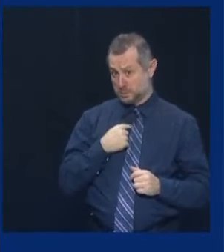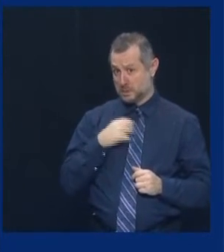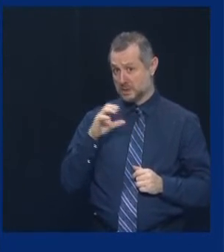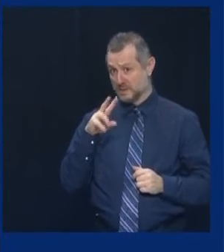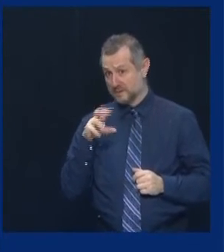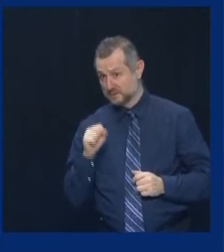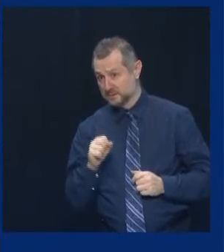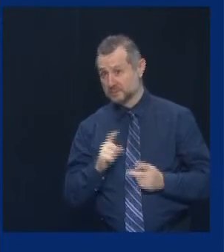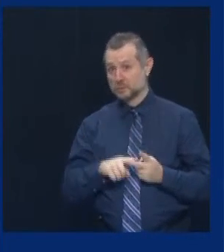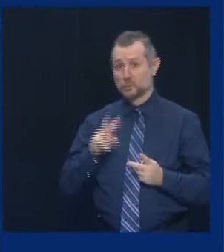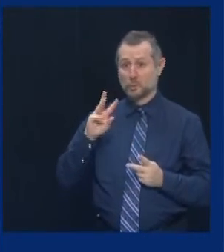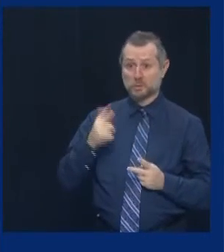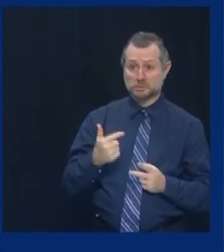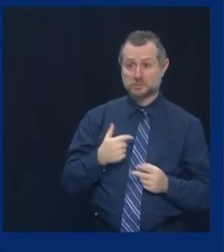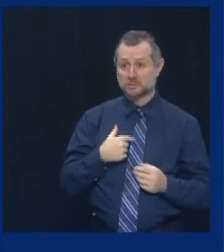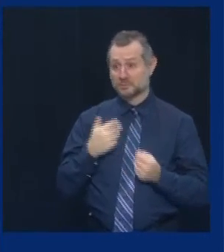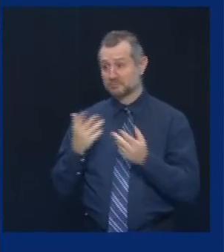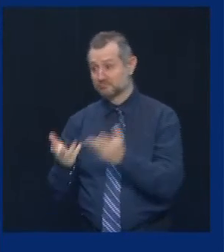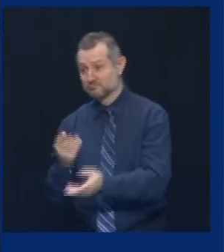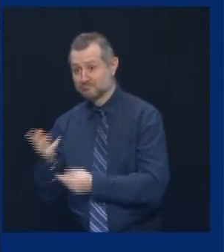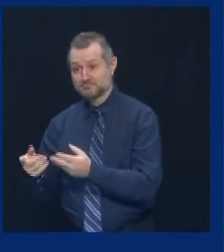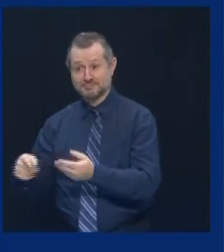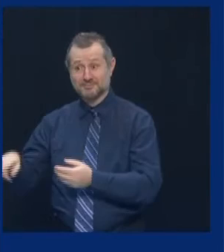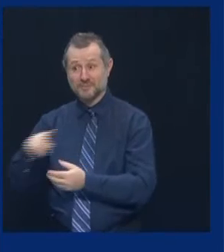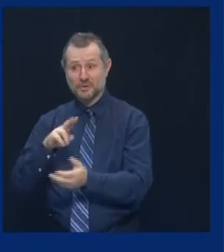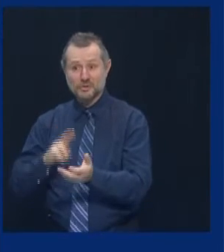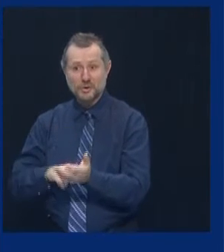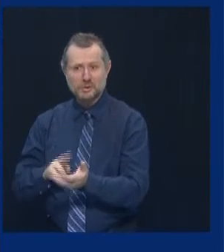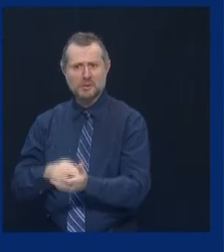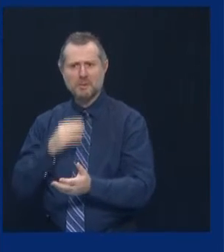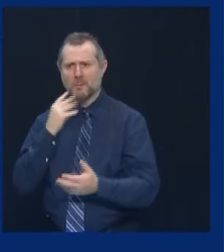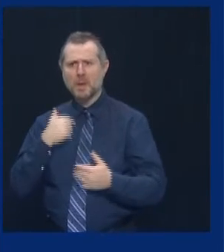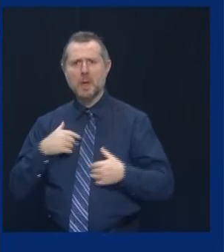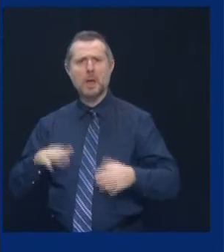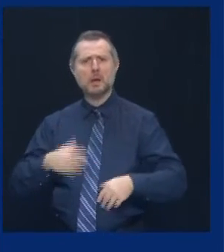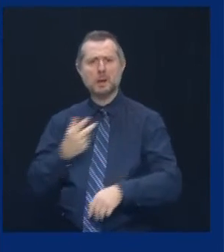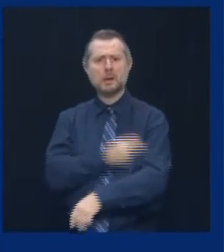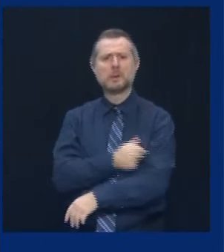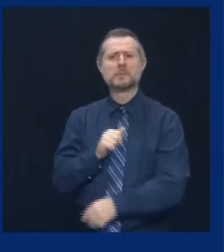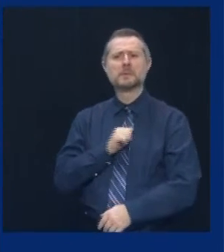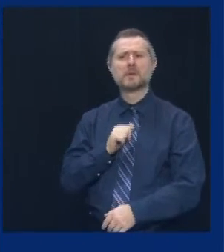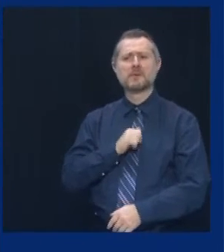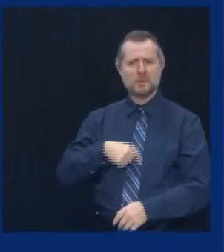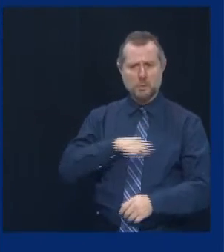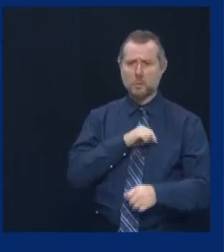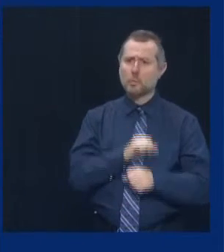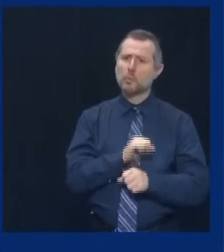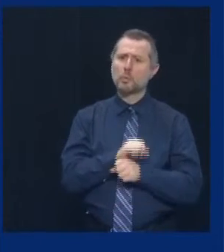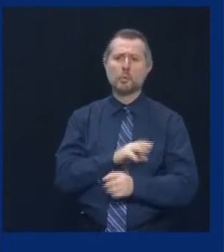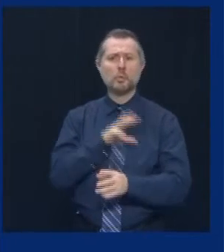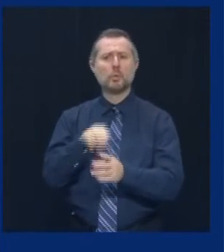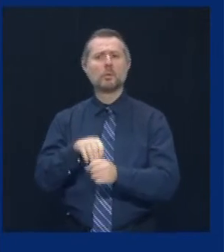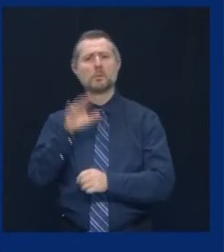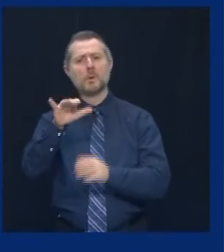NEW YORK EXPRESSED CONCERNS THEY'LL BE SENT TO NURSING HOMES THIS WEEK TO VACCINATE THOSE IN